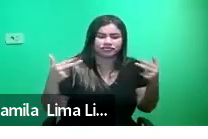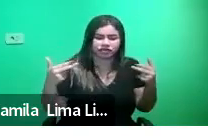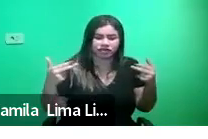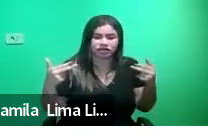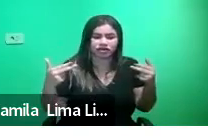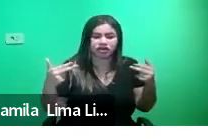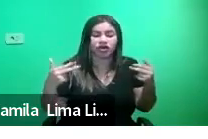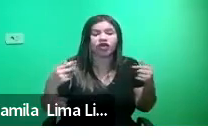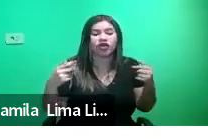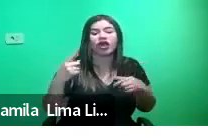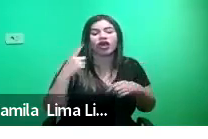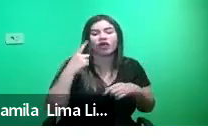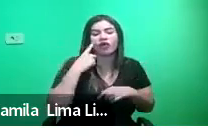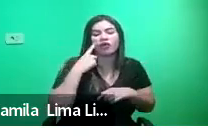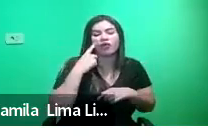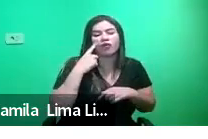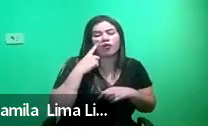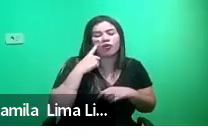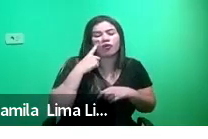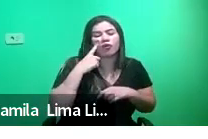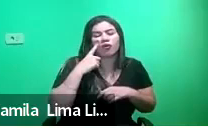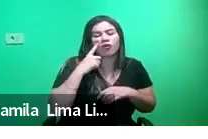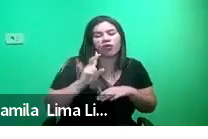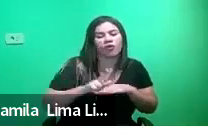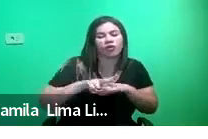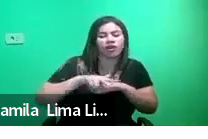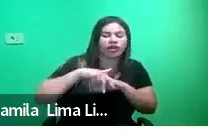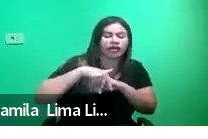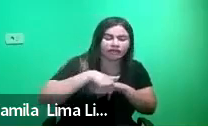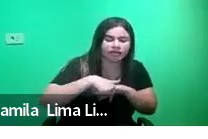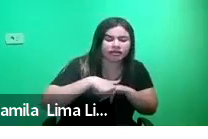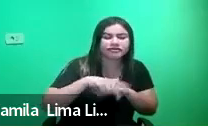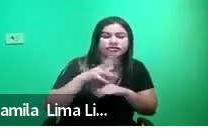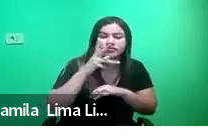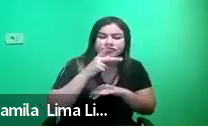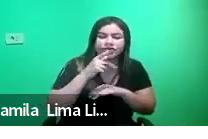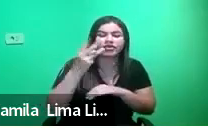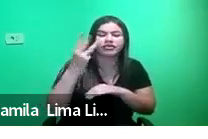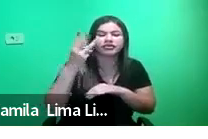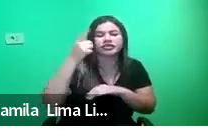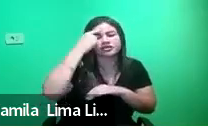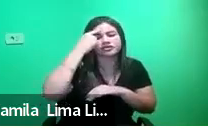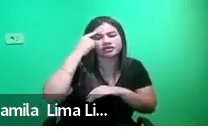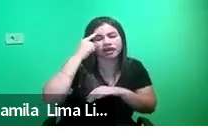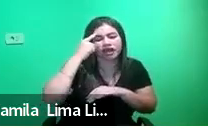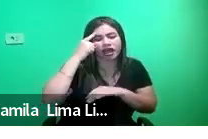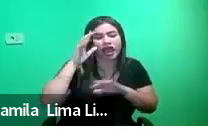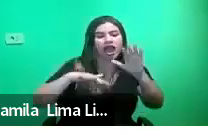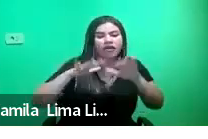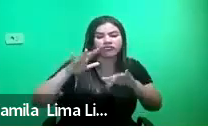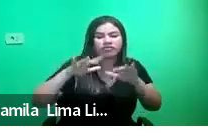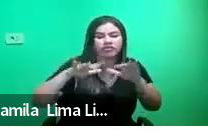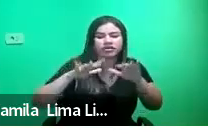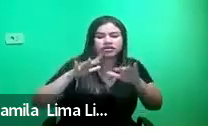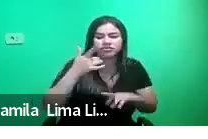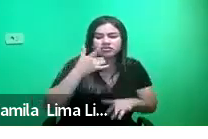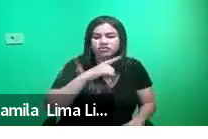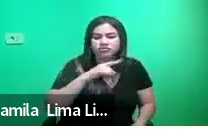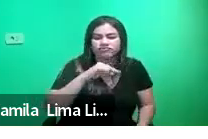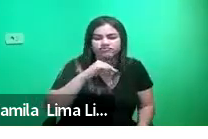or 3 s. 1, 2, 3, and unfortunately , hey? good t doesn't always it doesn't always want to do it doesn't always work today so